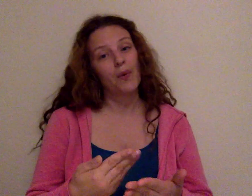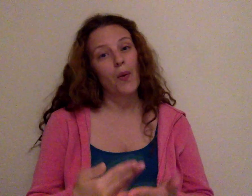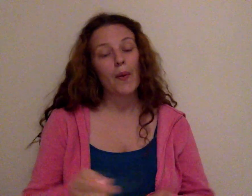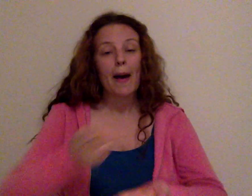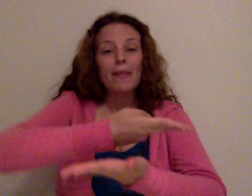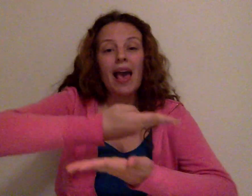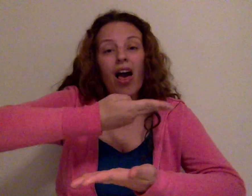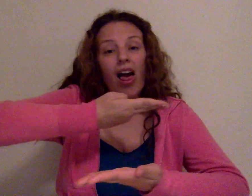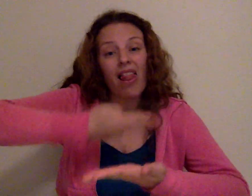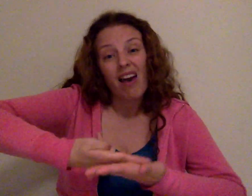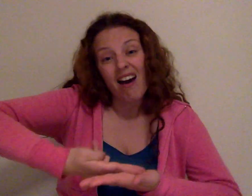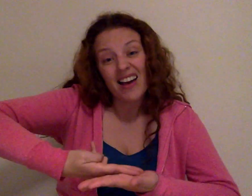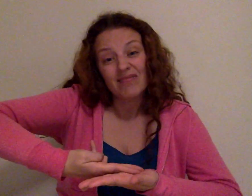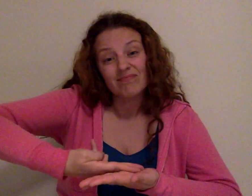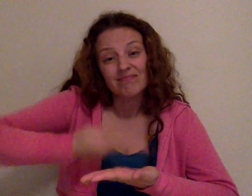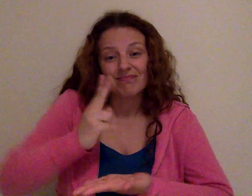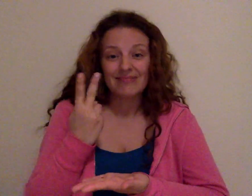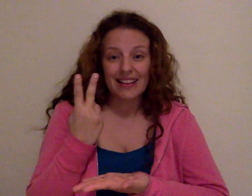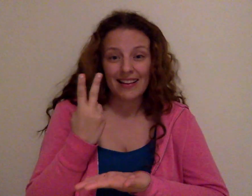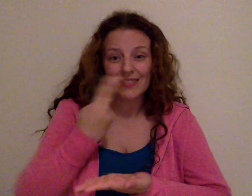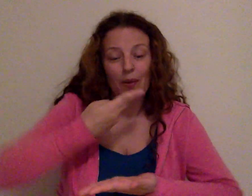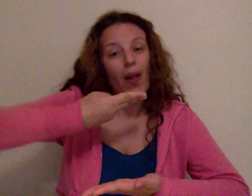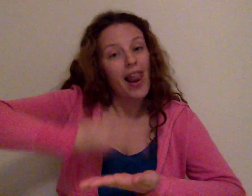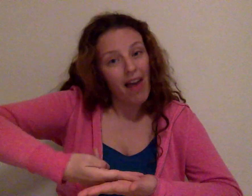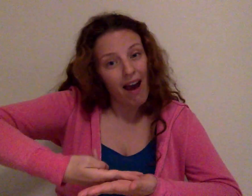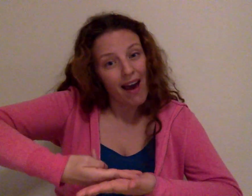Lie as in lie down